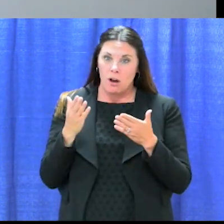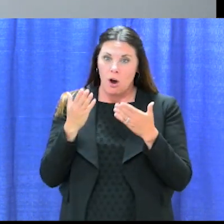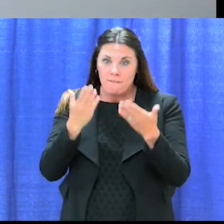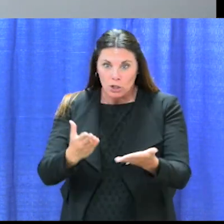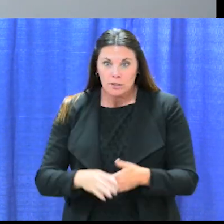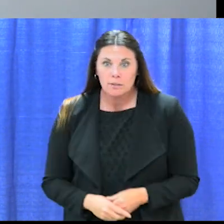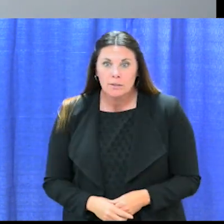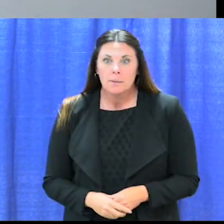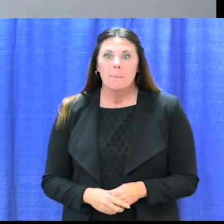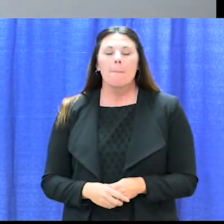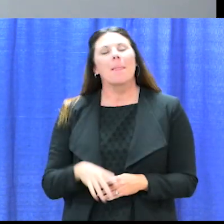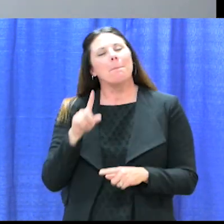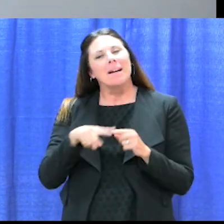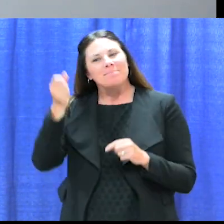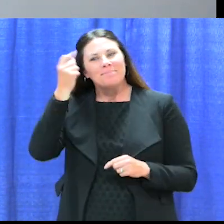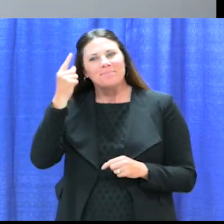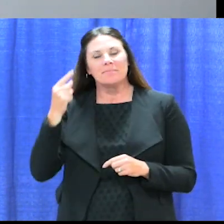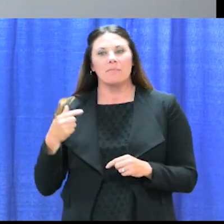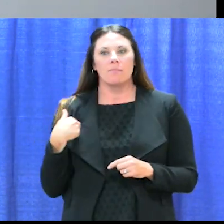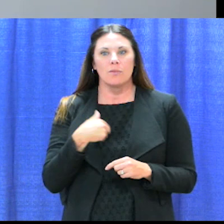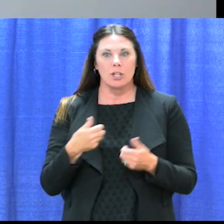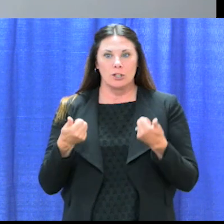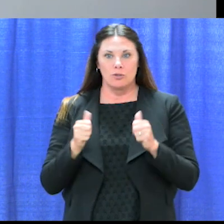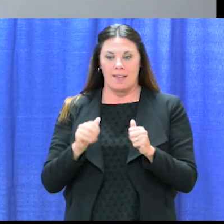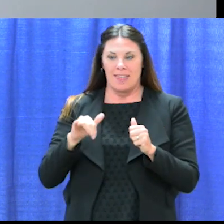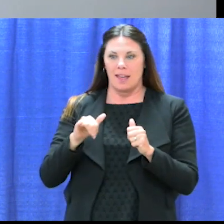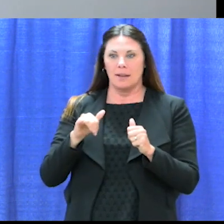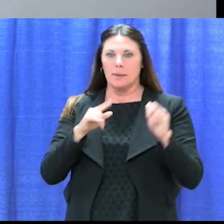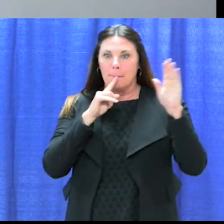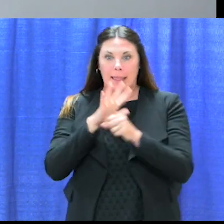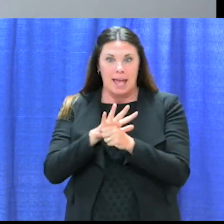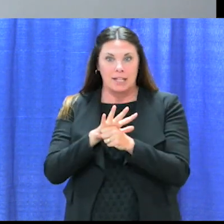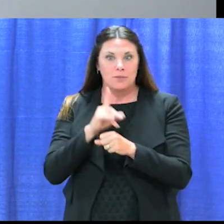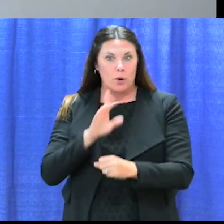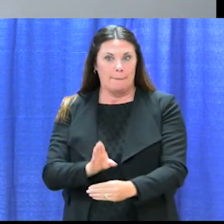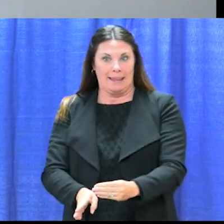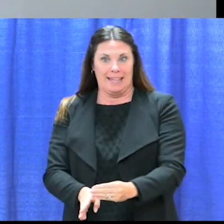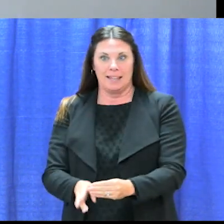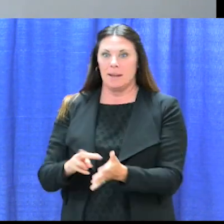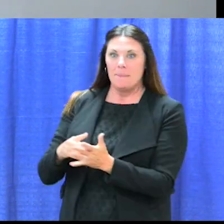I will say our flagship connect to compete program which is offered to our students K through 12.